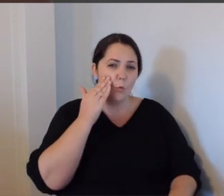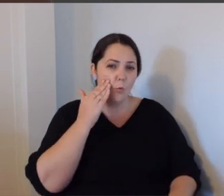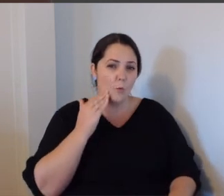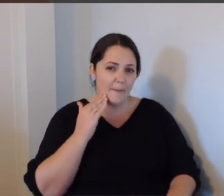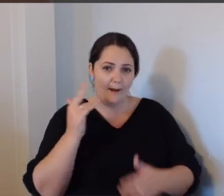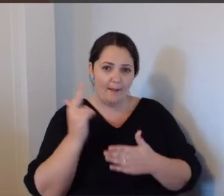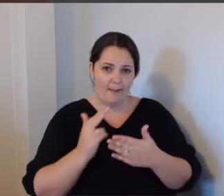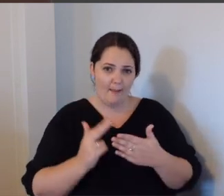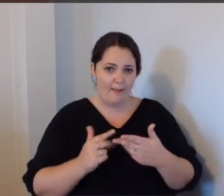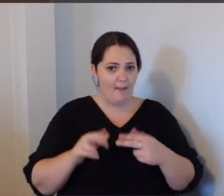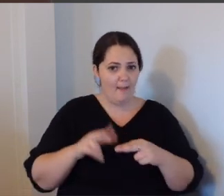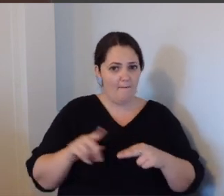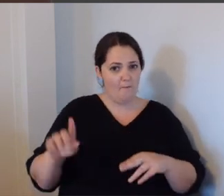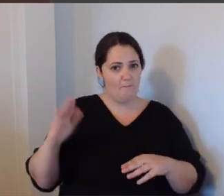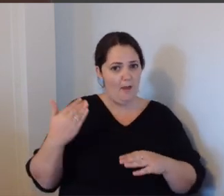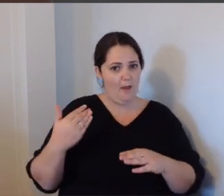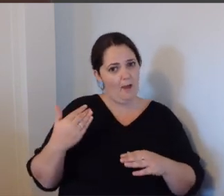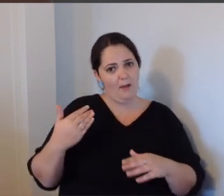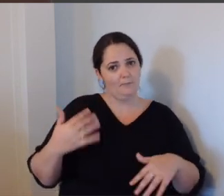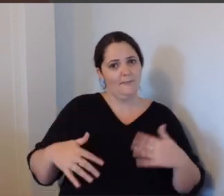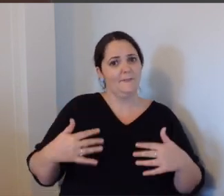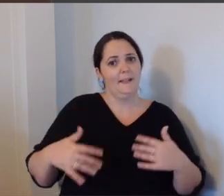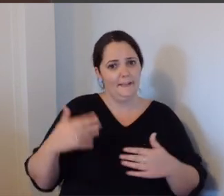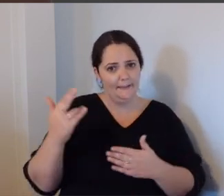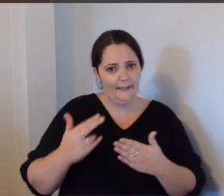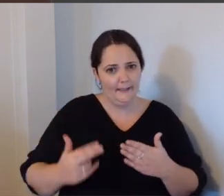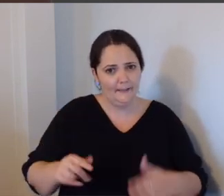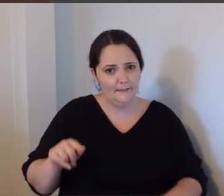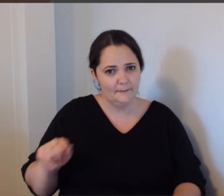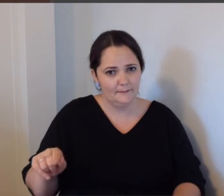of giving visibility to the most painful, the most difficult parts of women's lives?